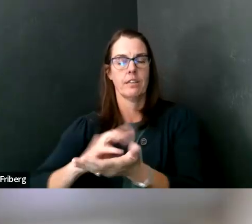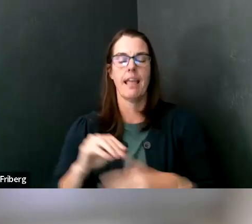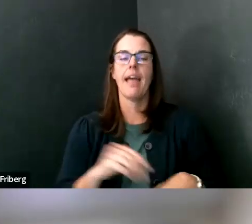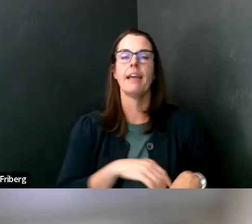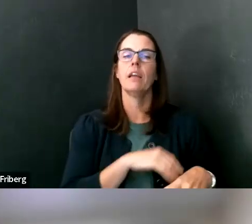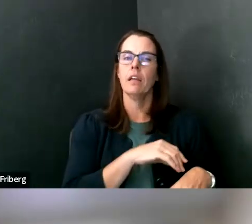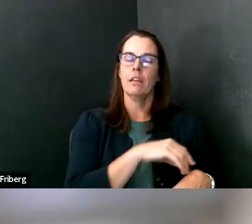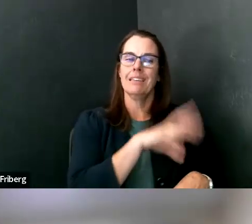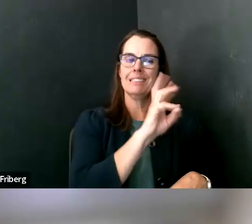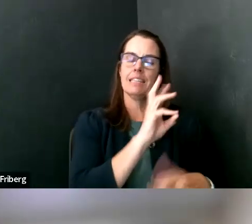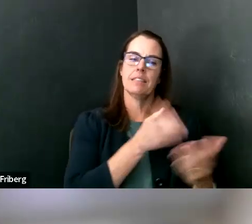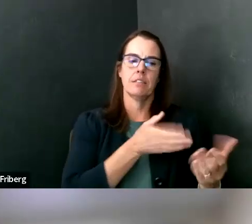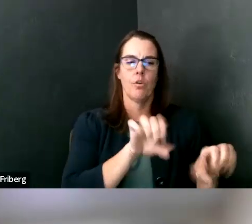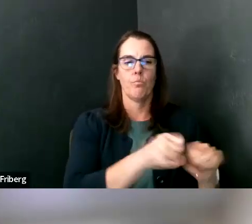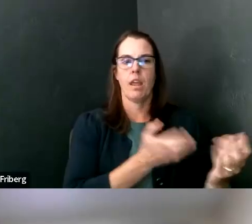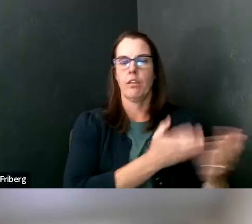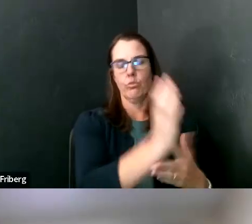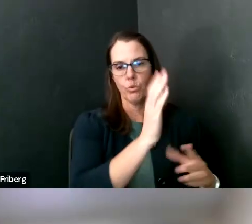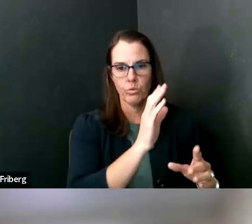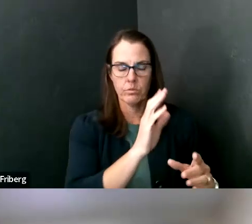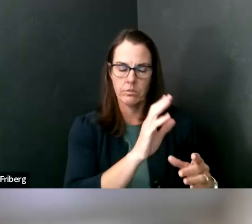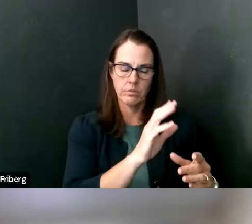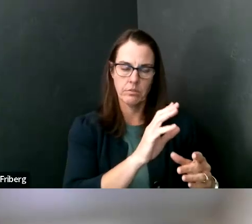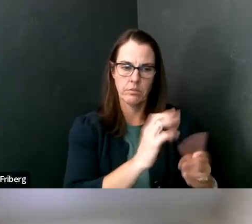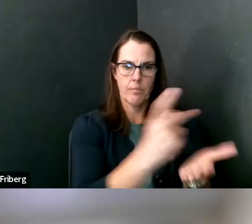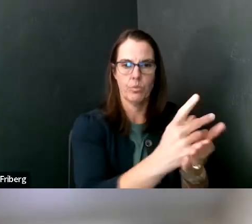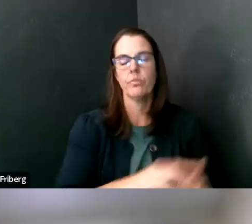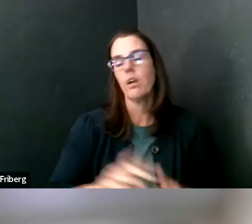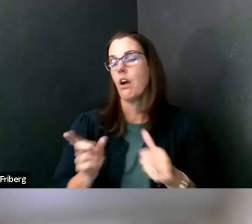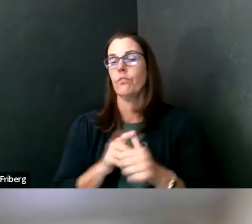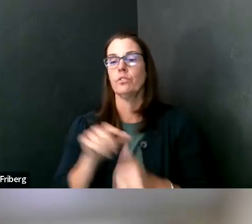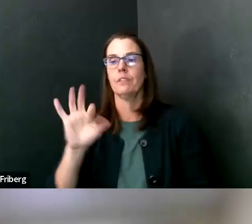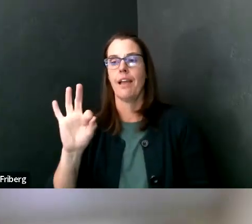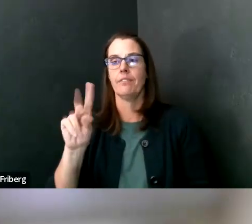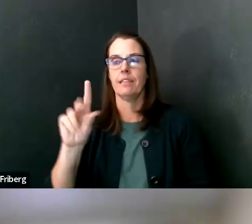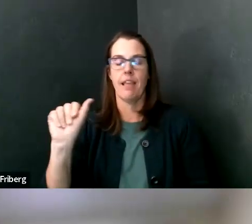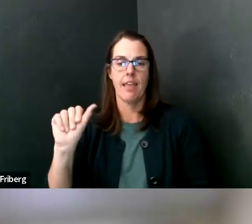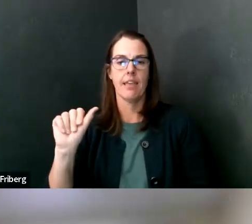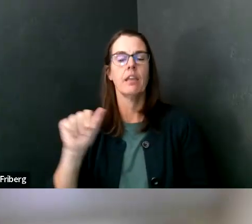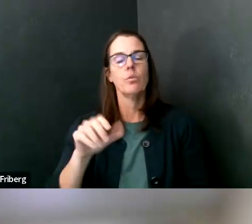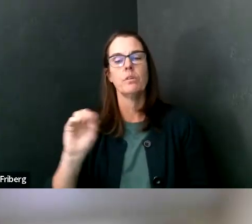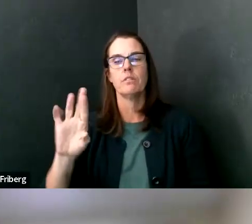Keytruda has received. Our very first FDA approved indication in 2014 was an orphan designation for